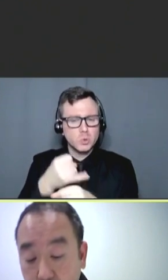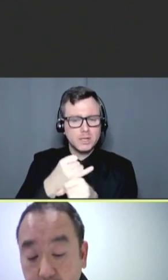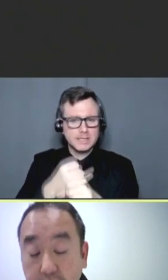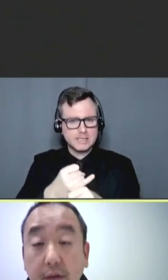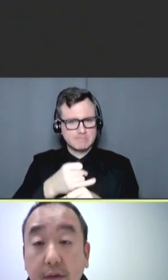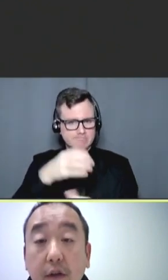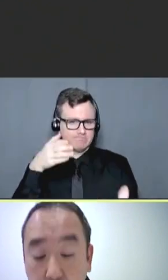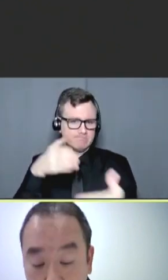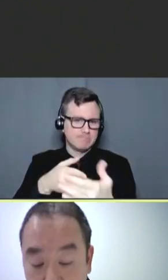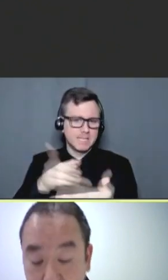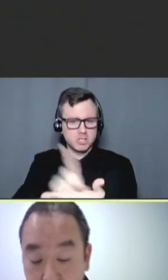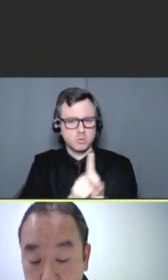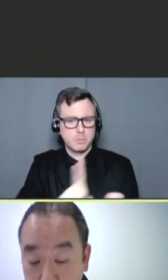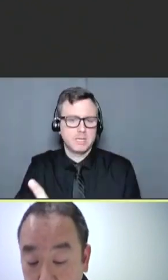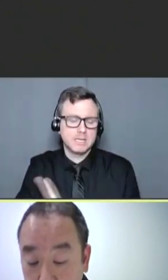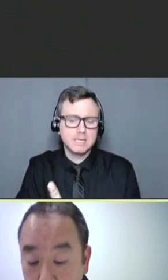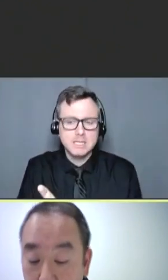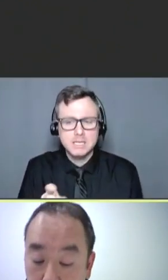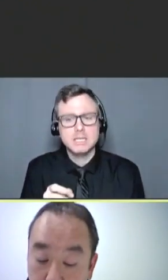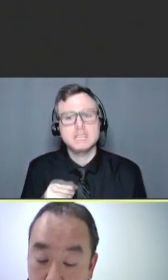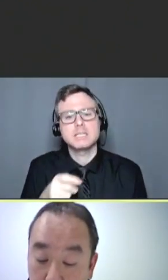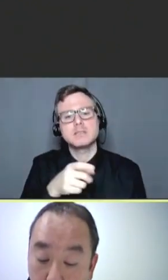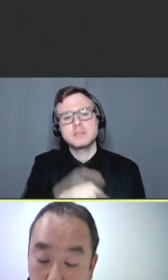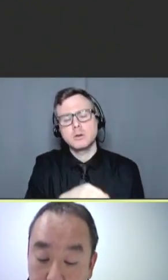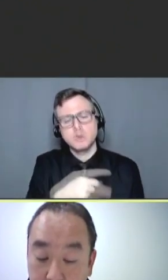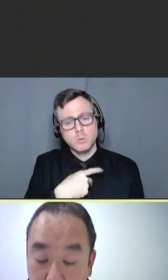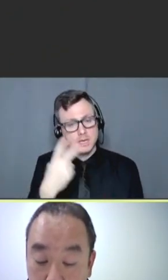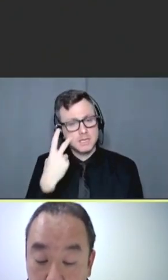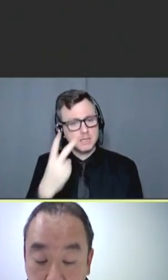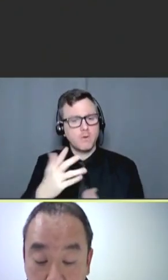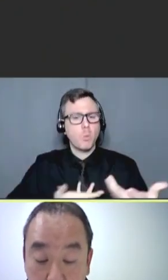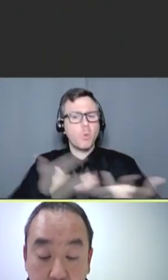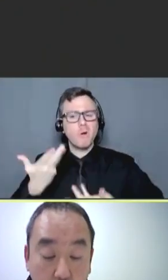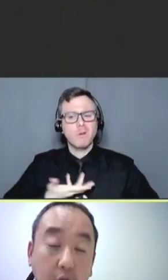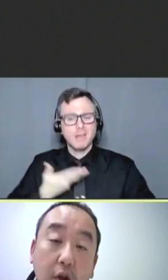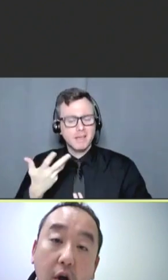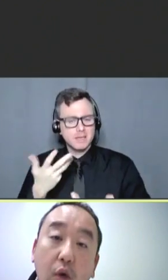services including vaccination. So, creating welcoming environments up here can go a long